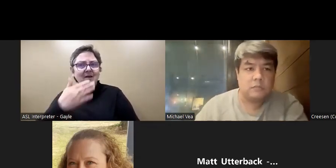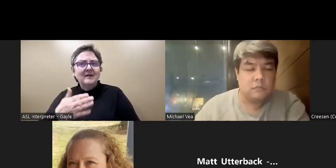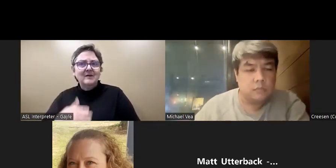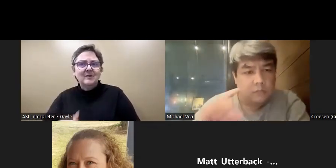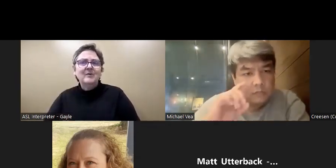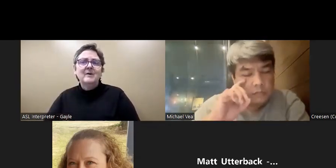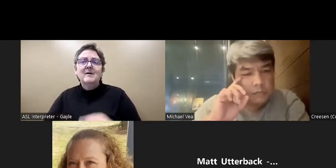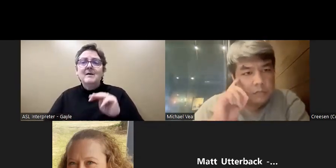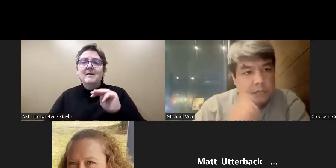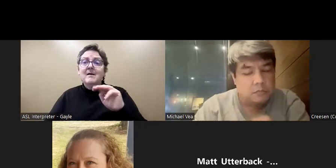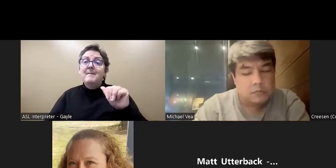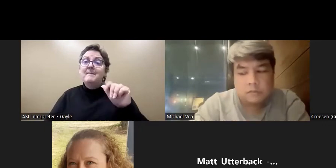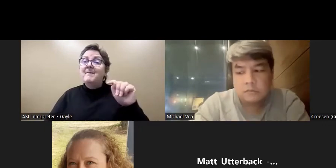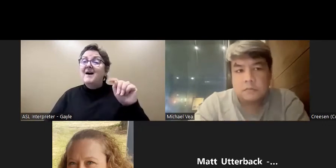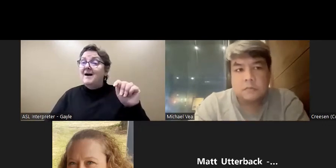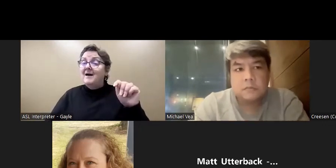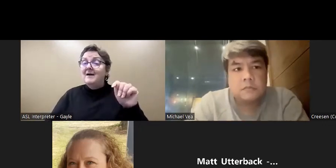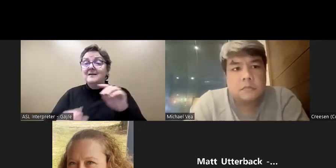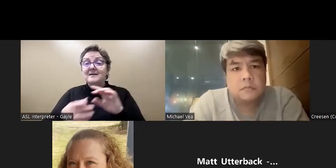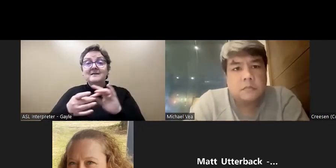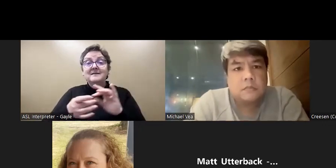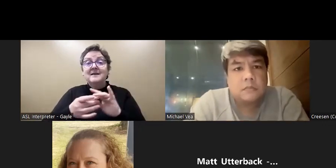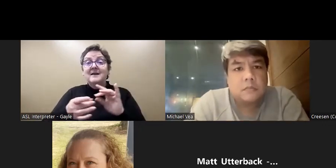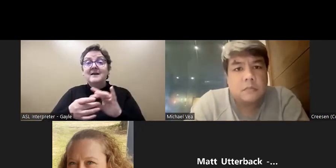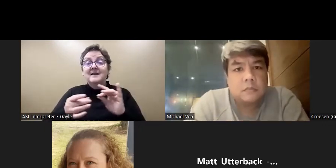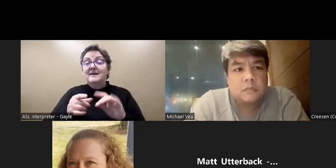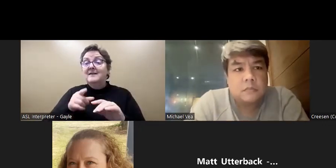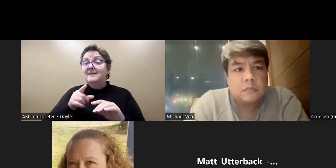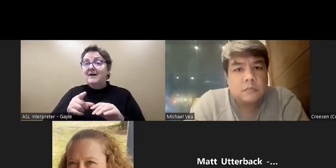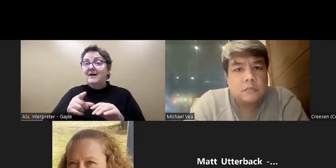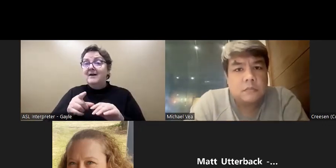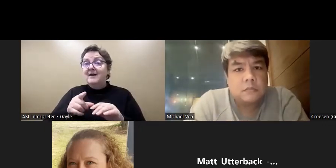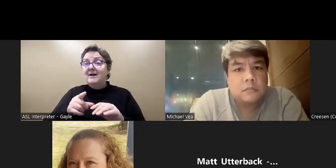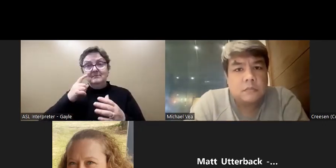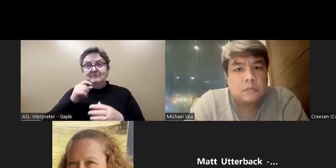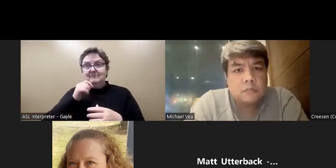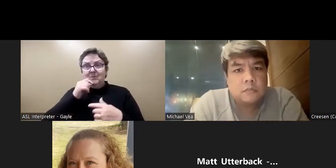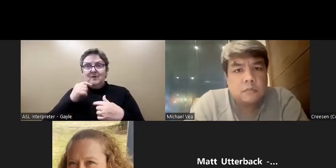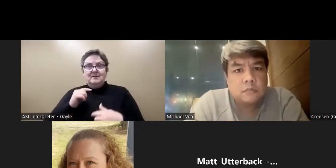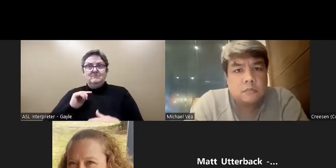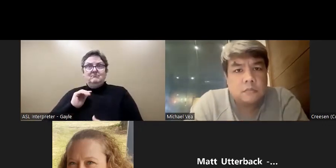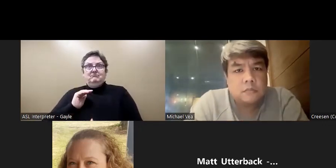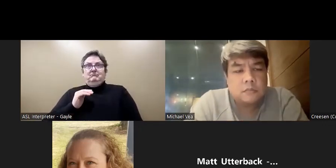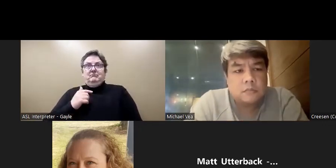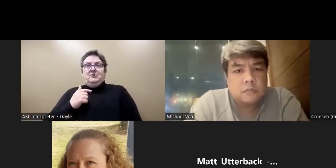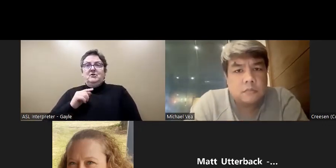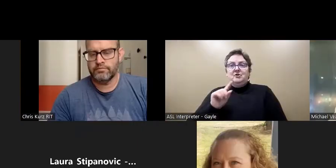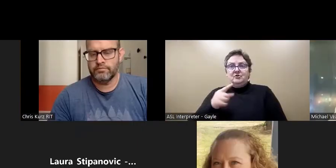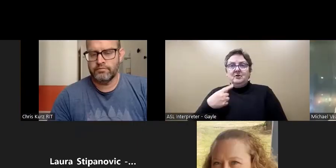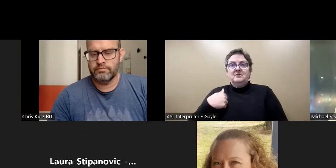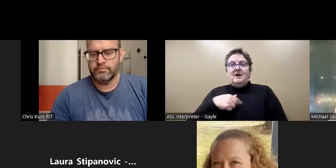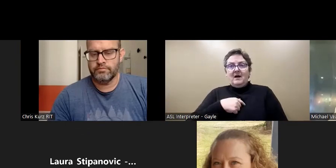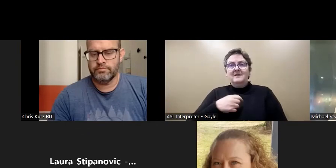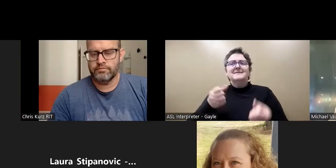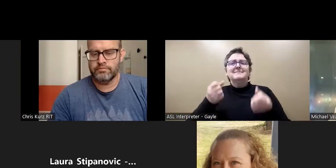and that was a very, I'll give credit to a lot of people who've been doing accessibility research and work